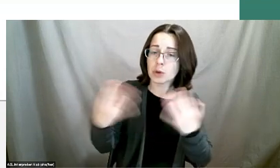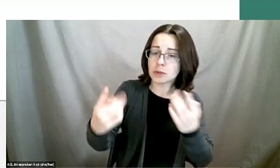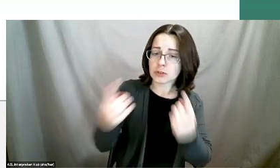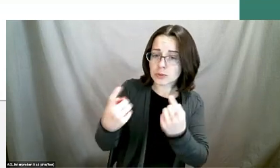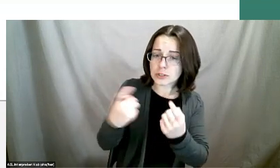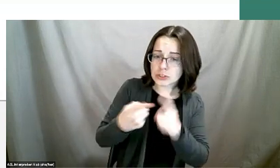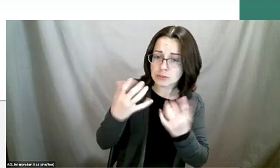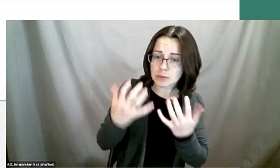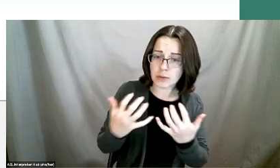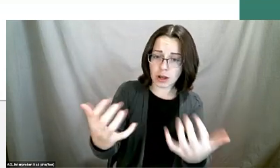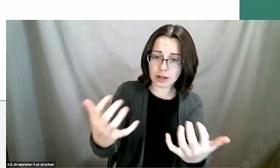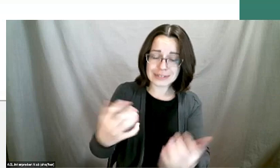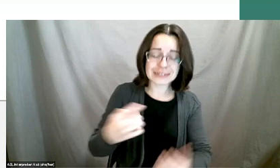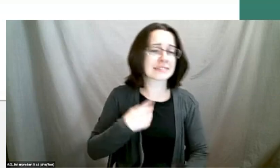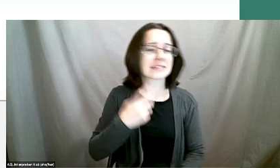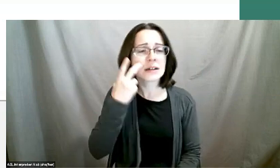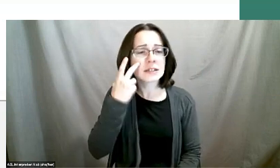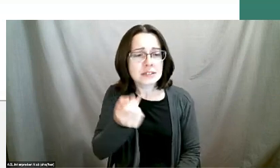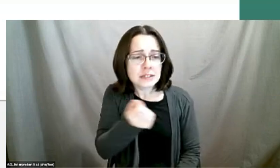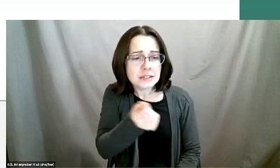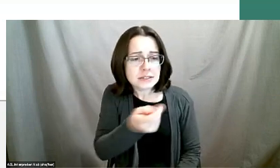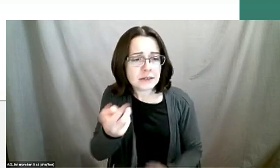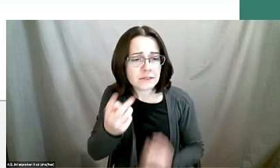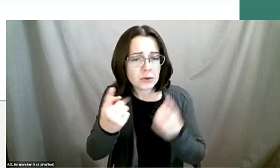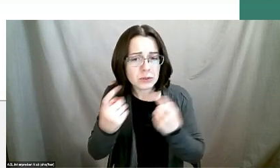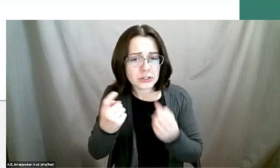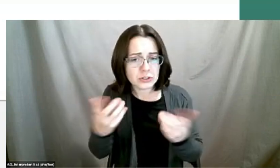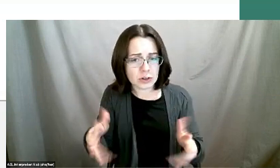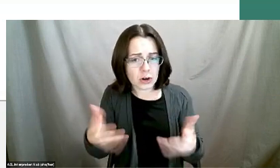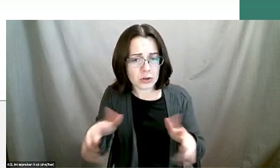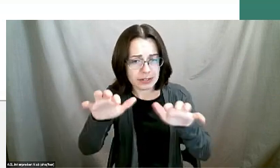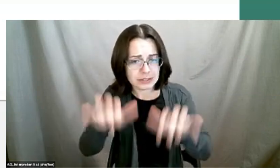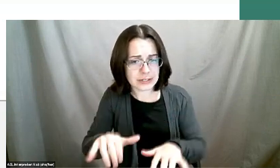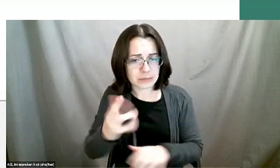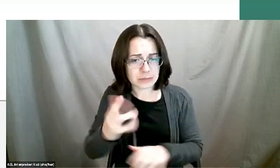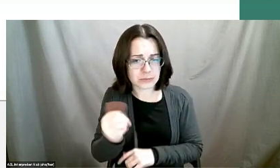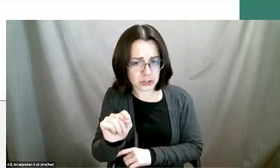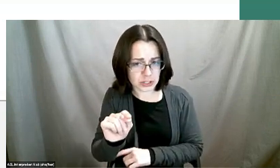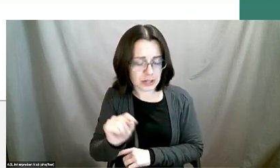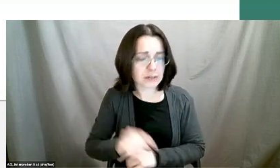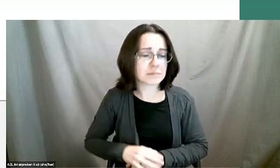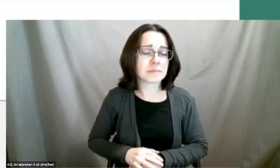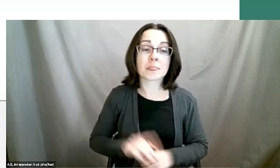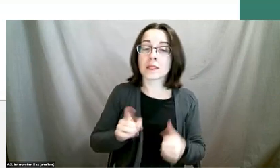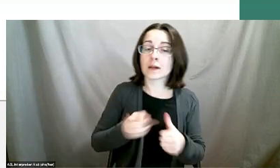I see there are already a couple of questions in the chat. The first question I think is